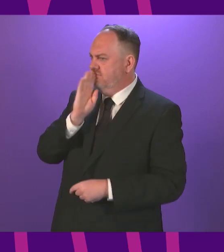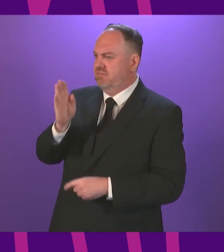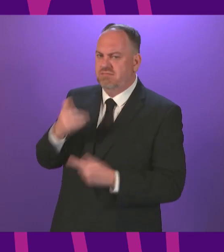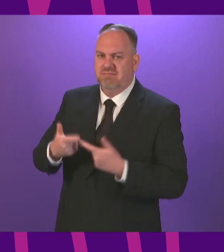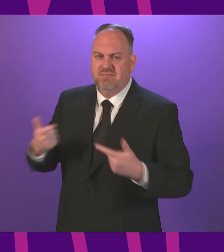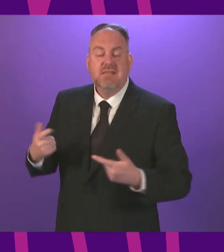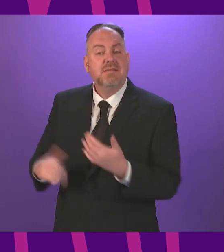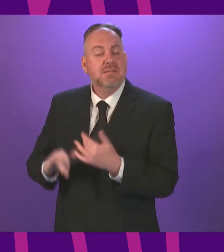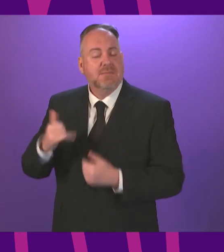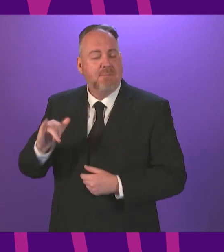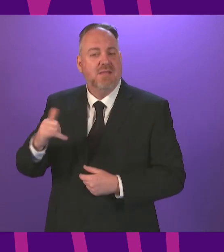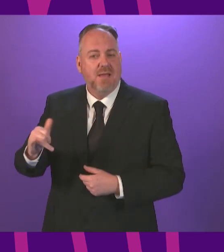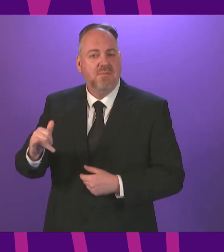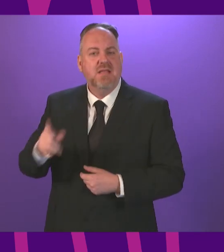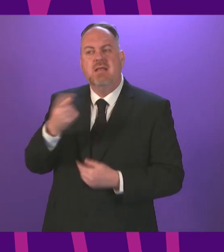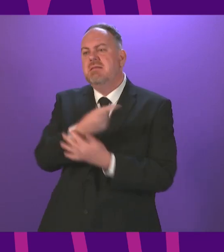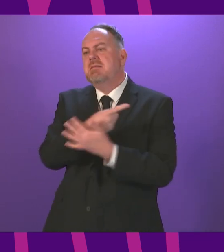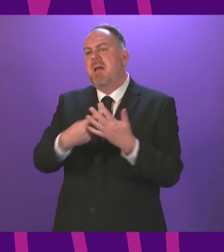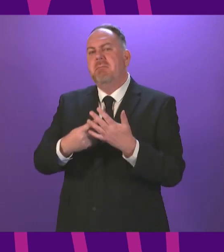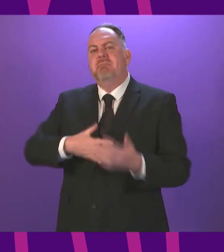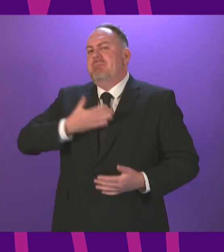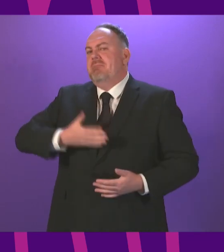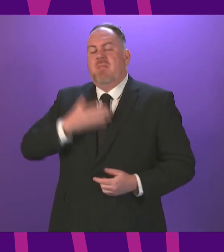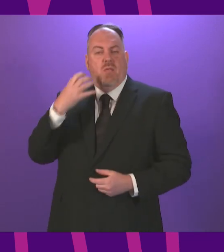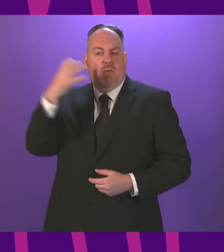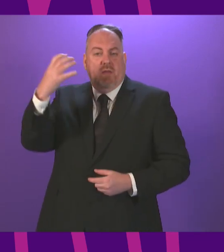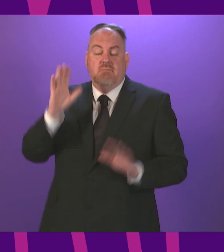on the institution of the monarchy. However, anyone who, in their life,